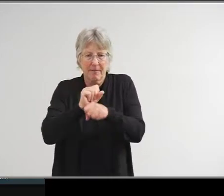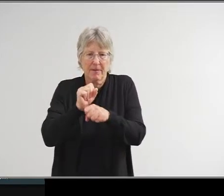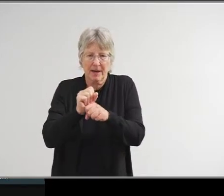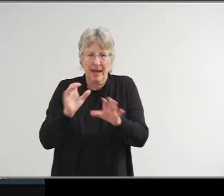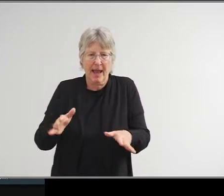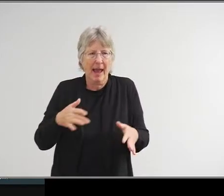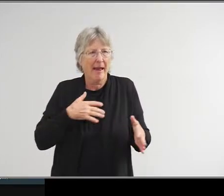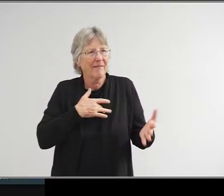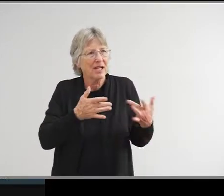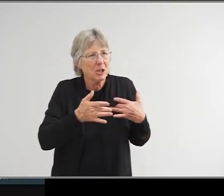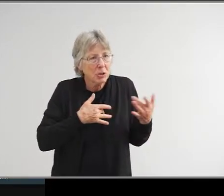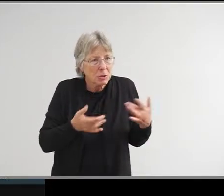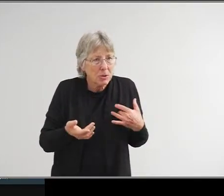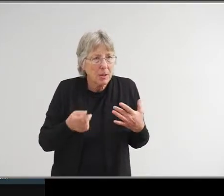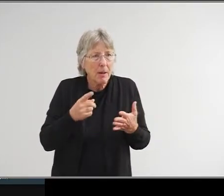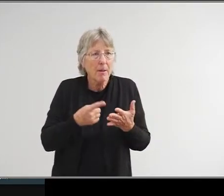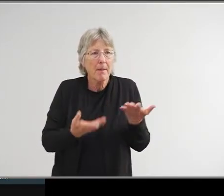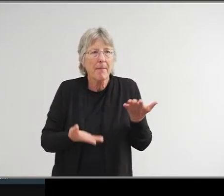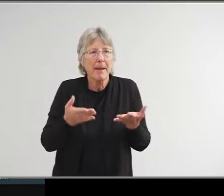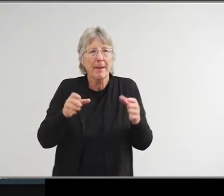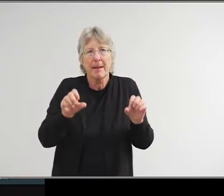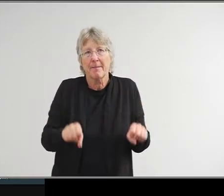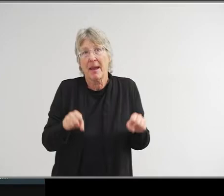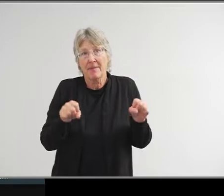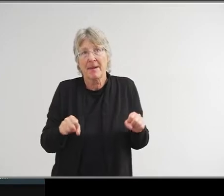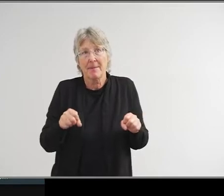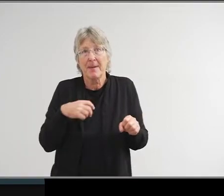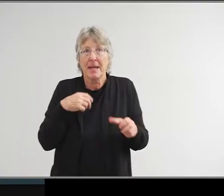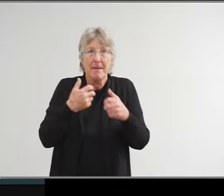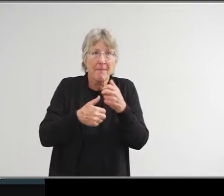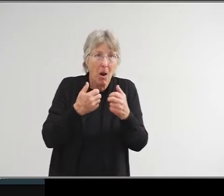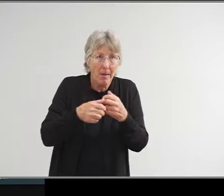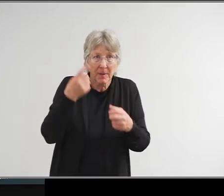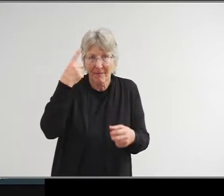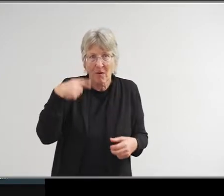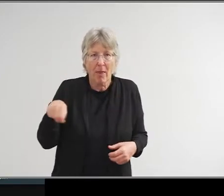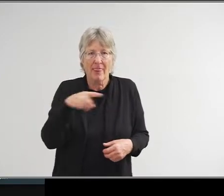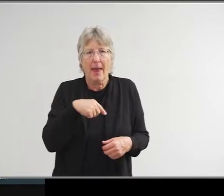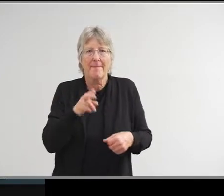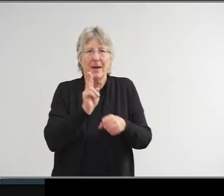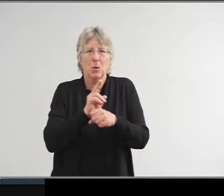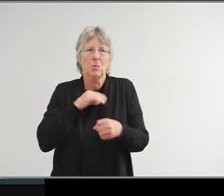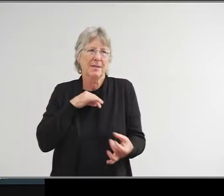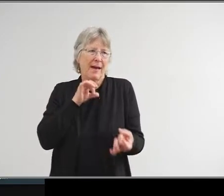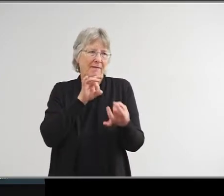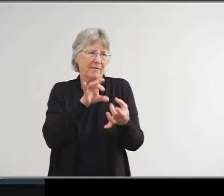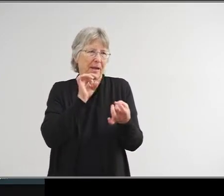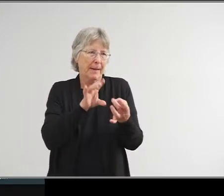about what might be an issue for them. And we want to use that feedback to plan going forward